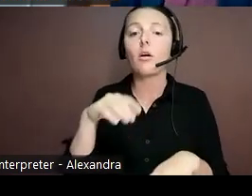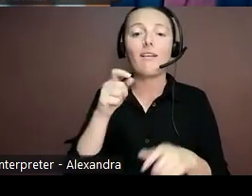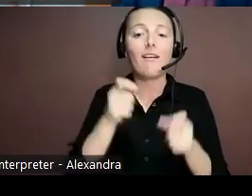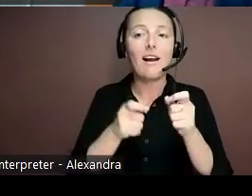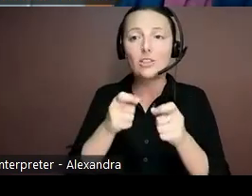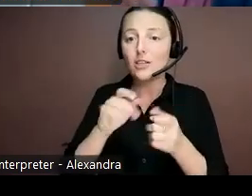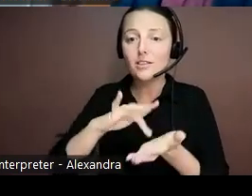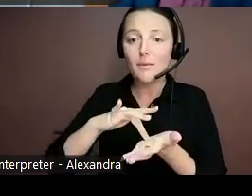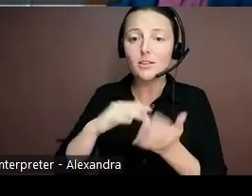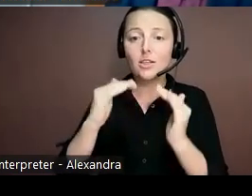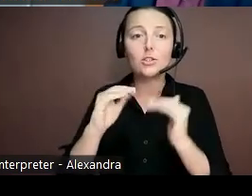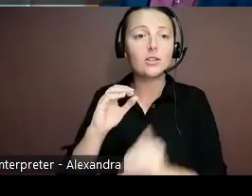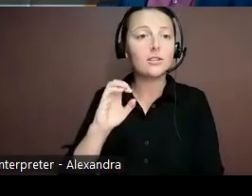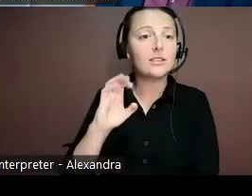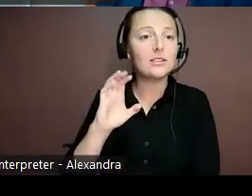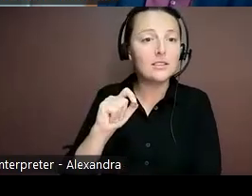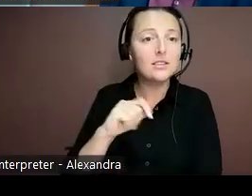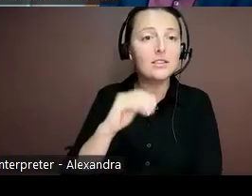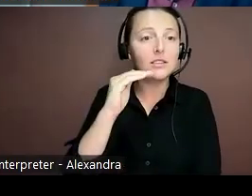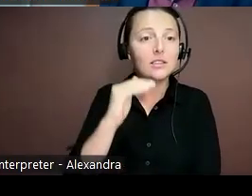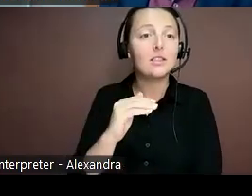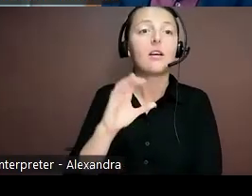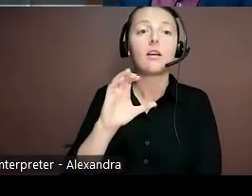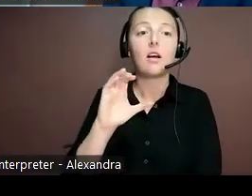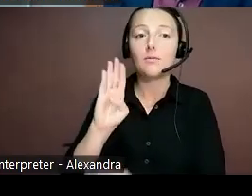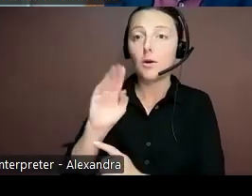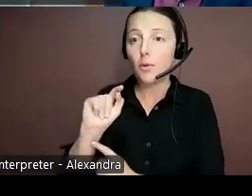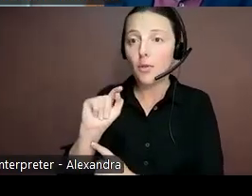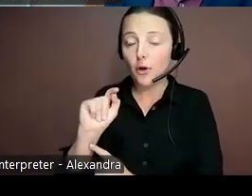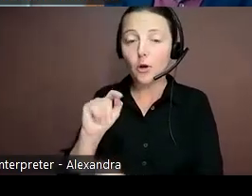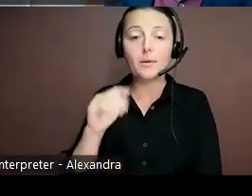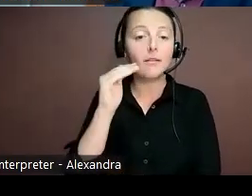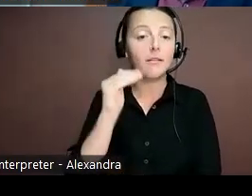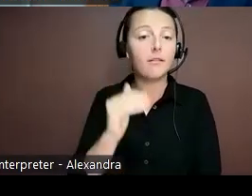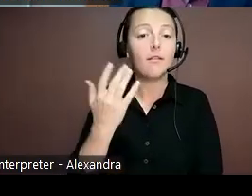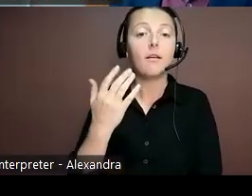are DBT, social skills, you know, um you know, part of what you might do in terms of behavior